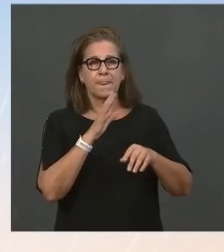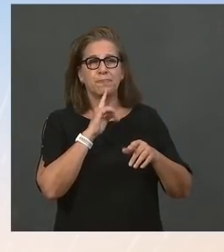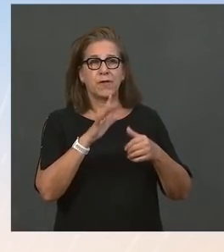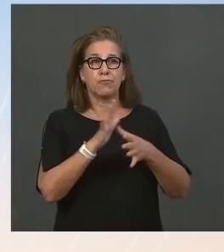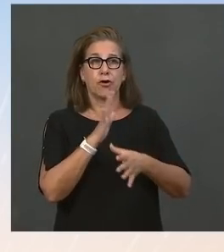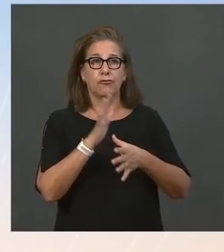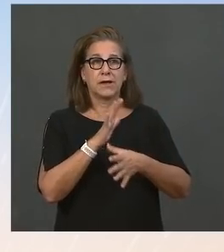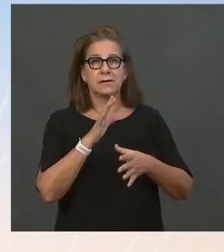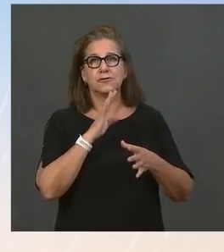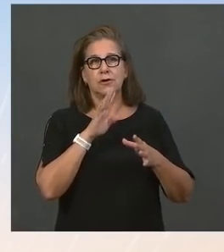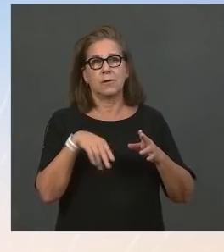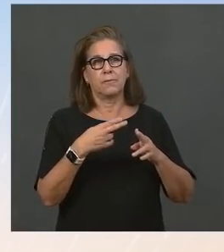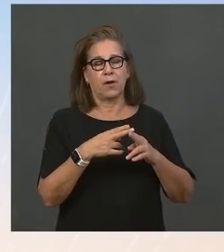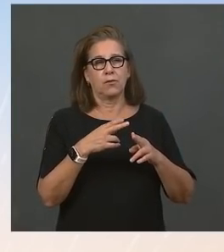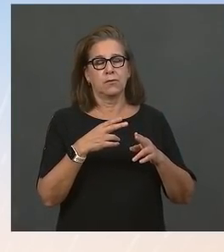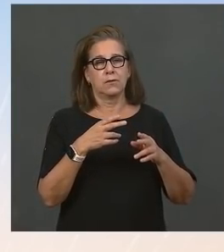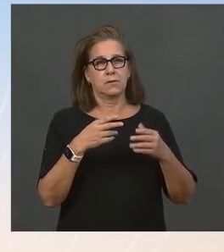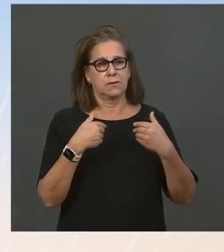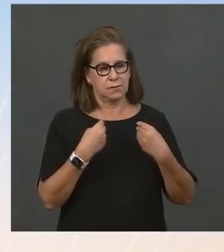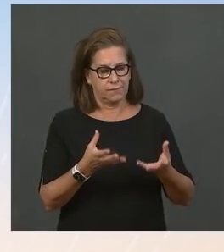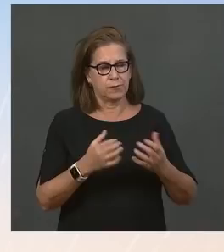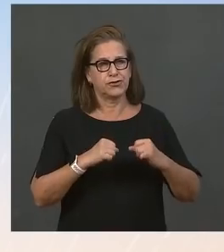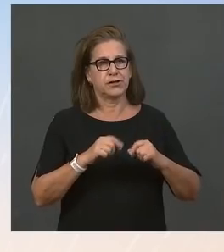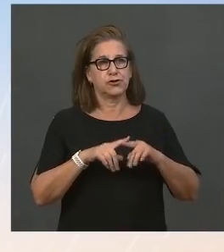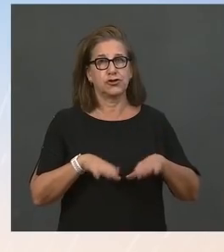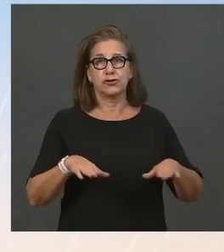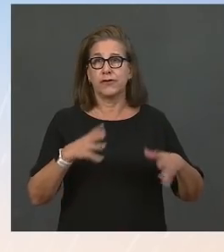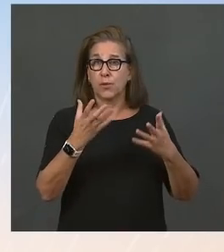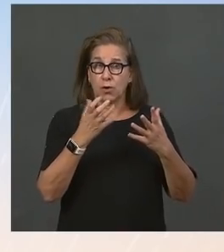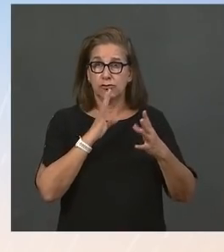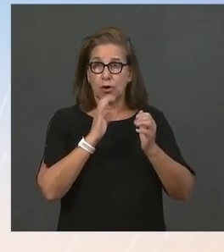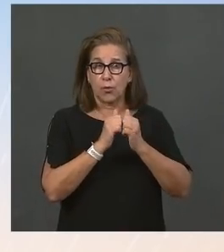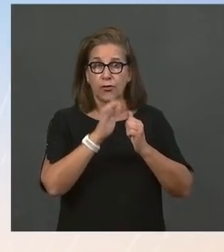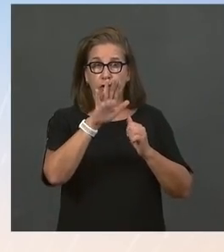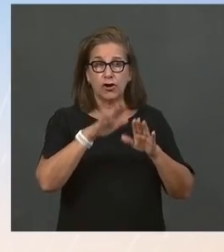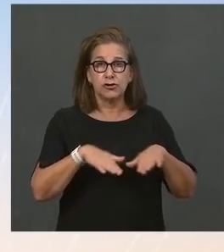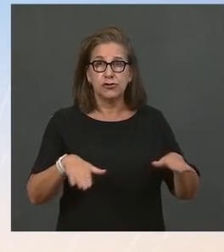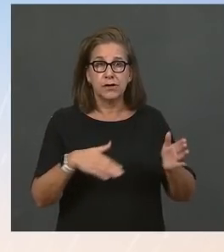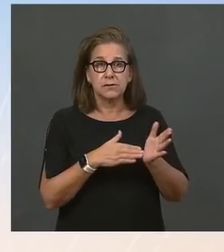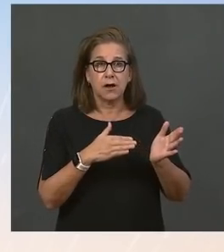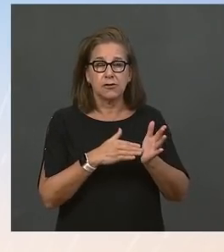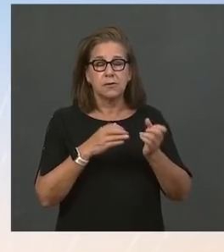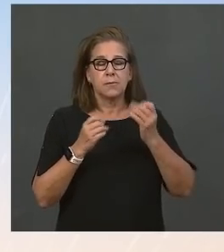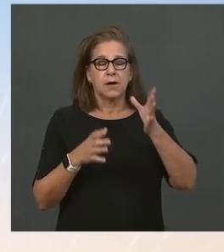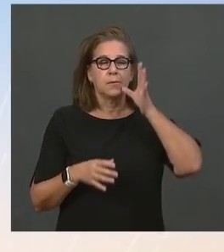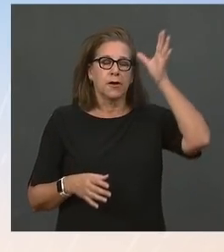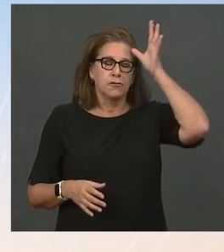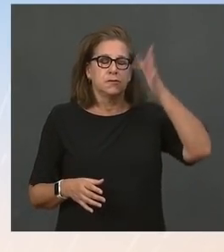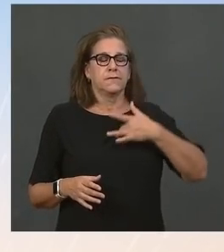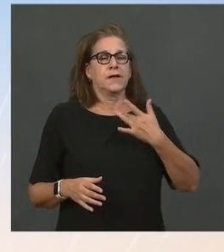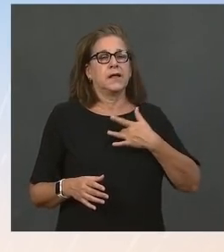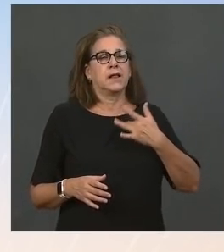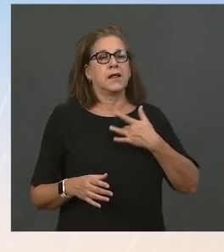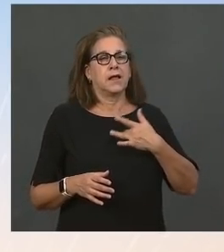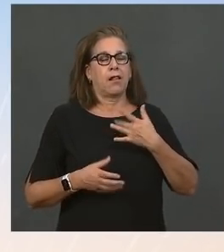of the most trusted sources of information for any parent. I can confirm that myself. And so, we're really encouraging parents to talk to their pediatricians --